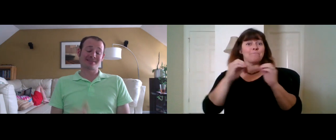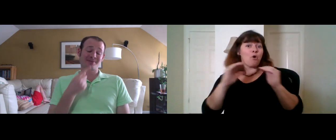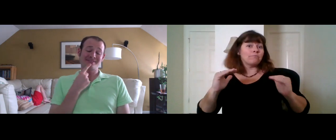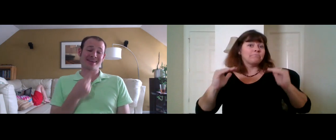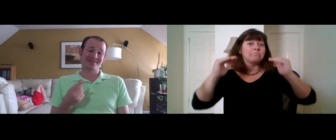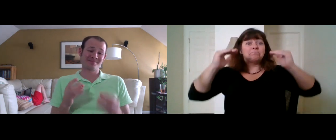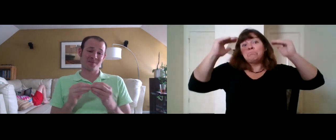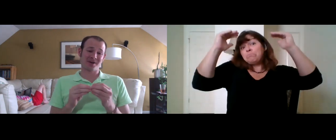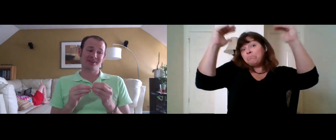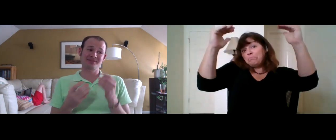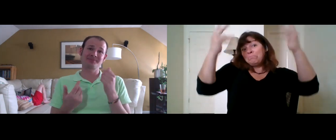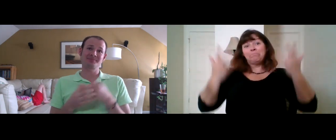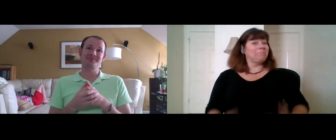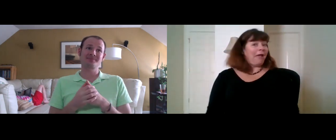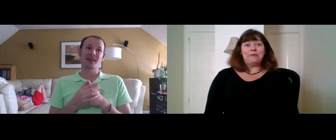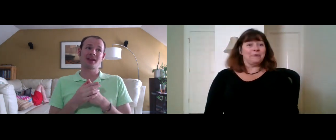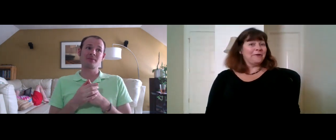More studying? Moving up on the job?